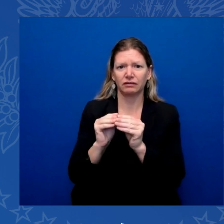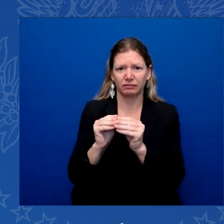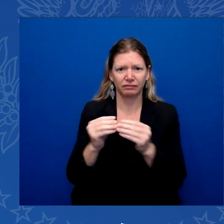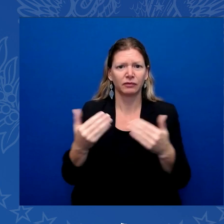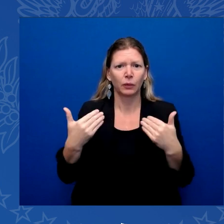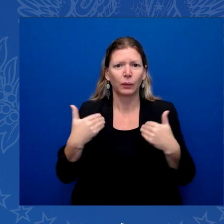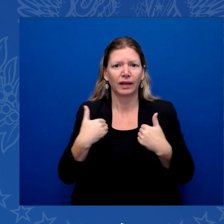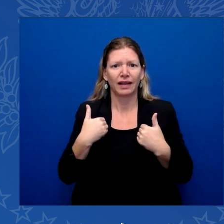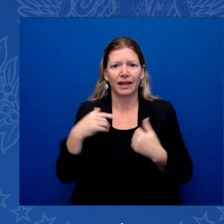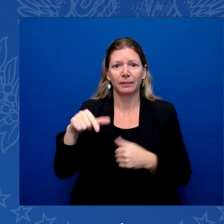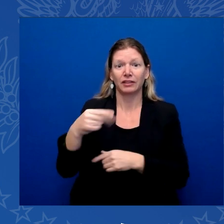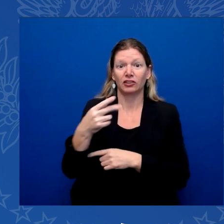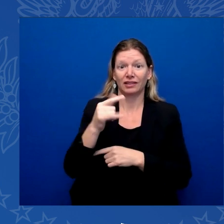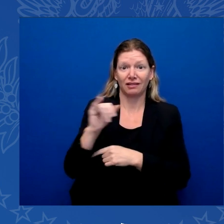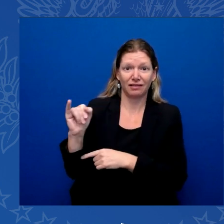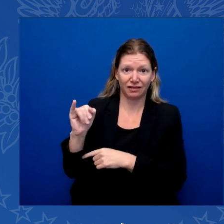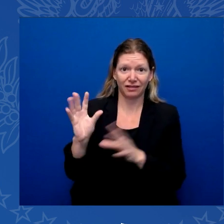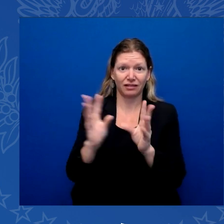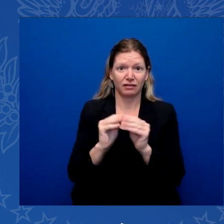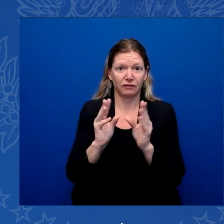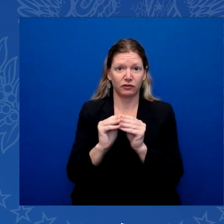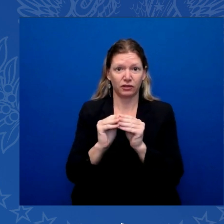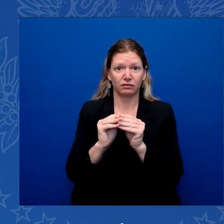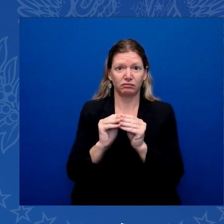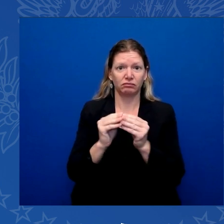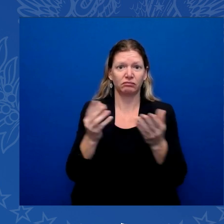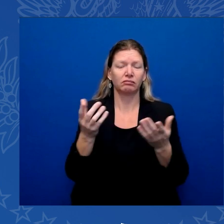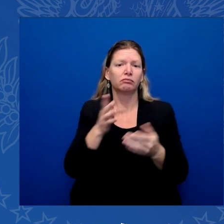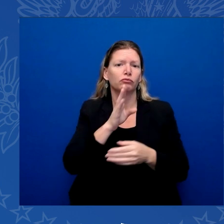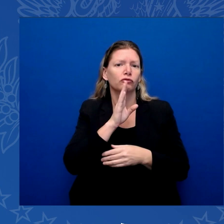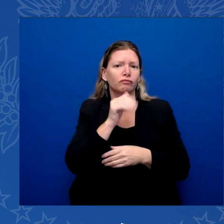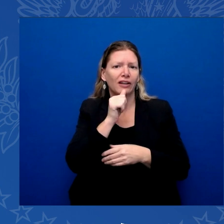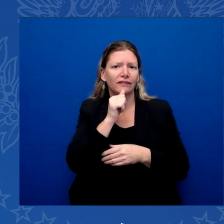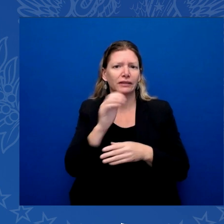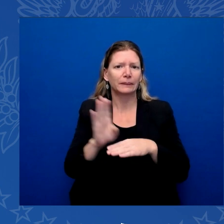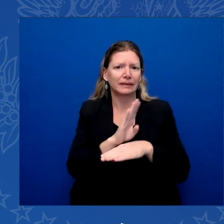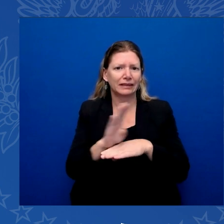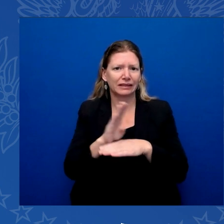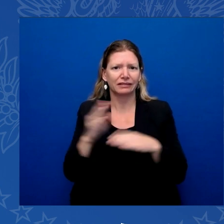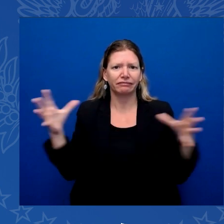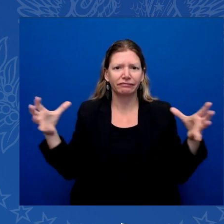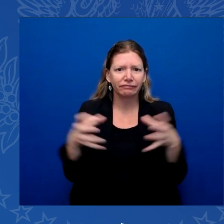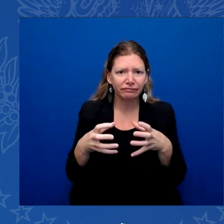for the first time, which was attended by leaders of G7 and partner countries.